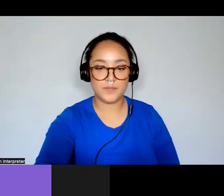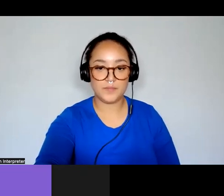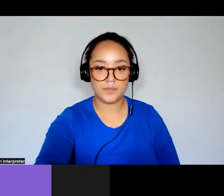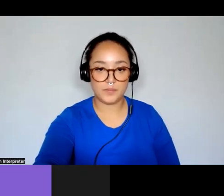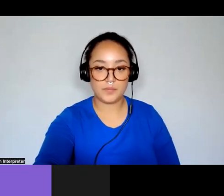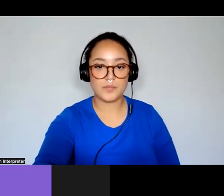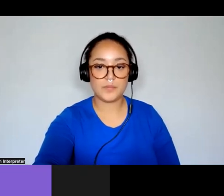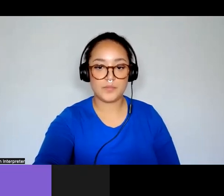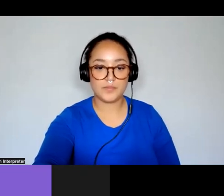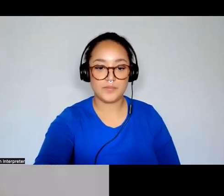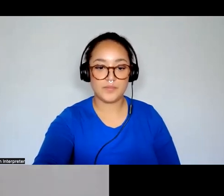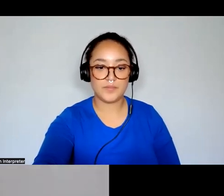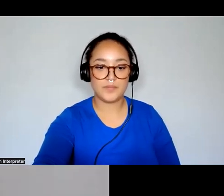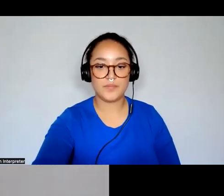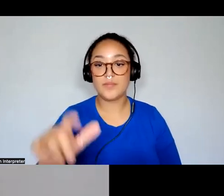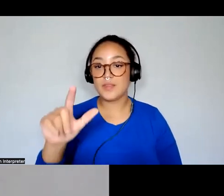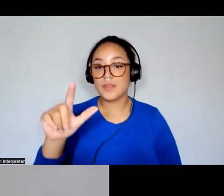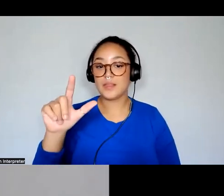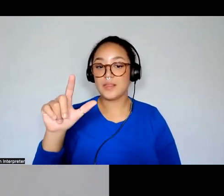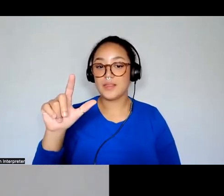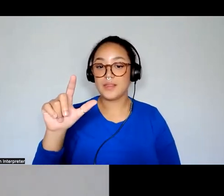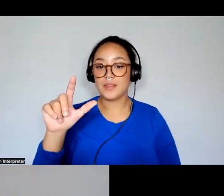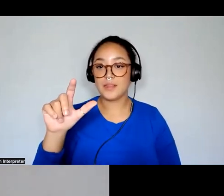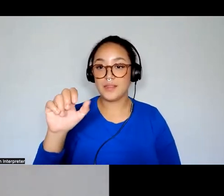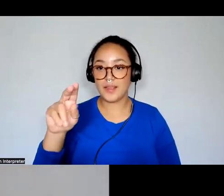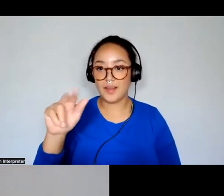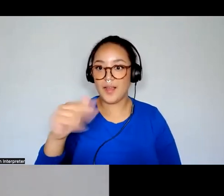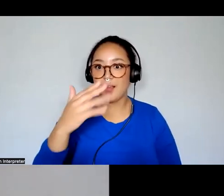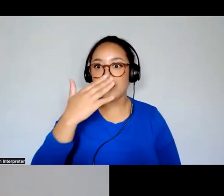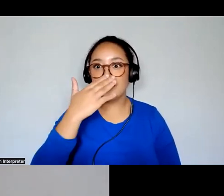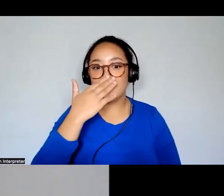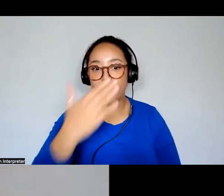That was great. Yeah, that was amazing.